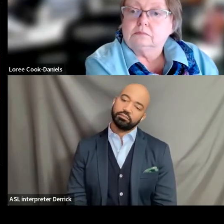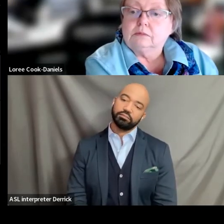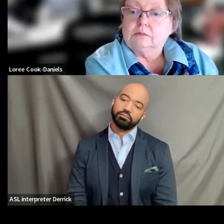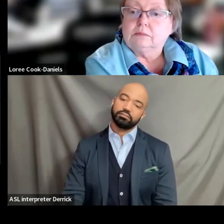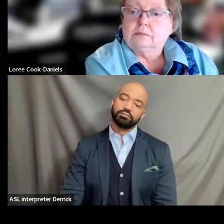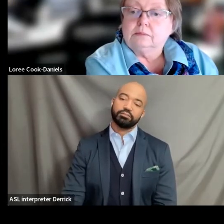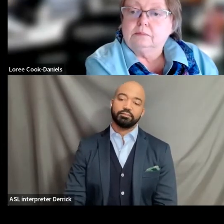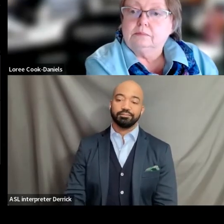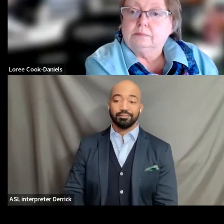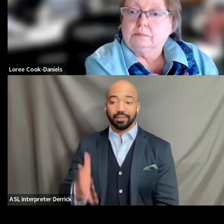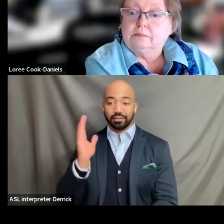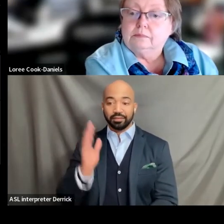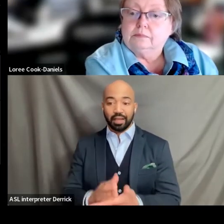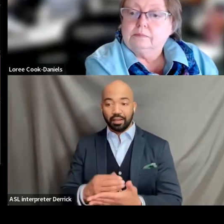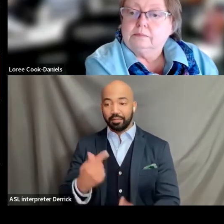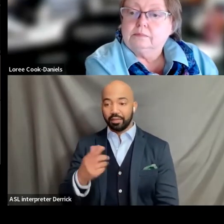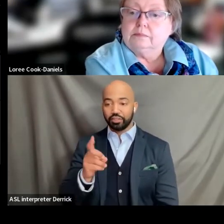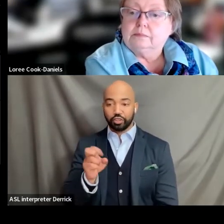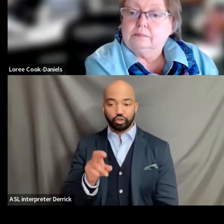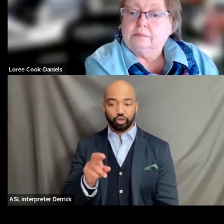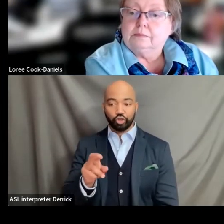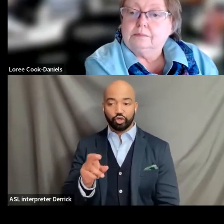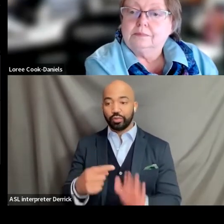No more gender reveal culture, yeah.